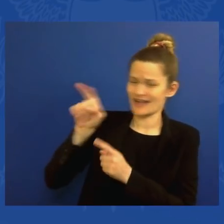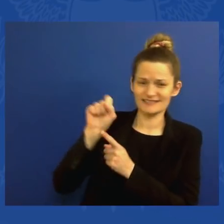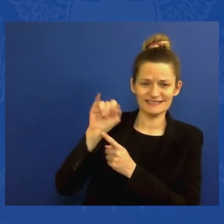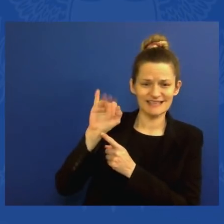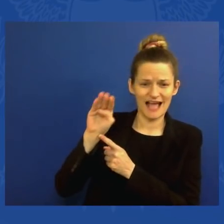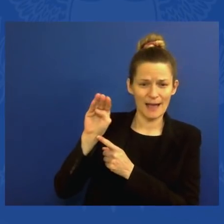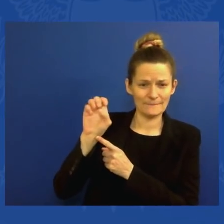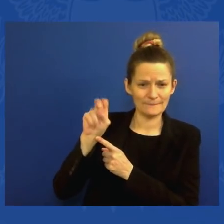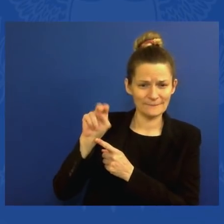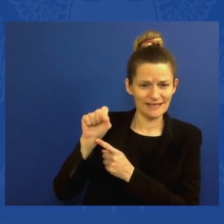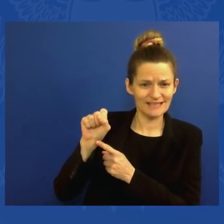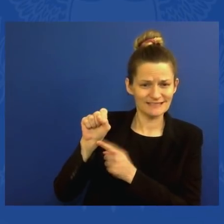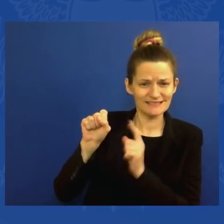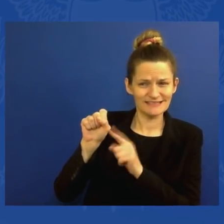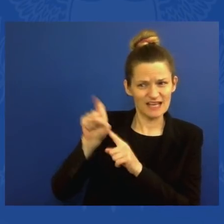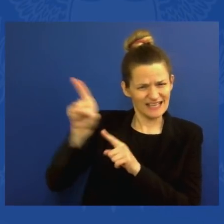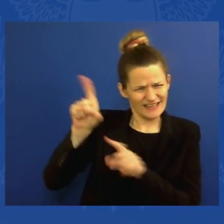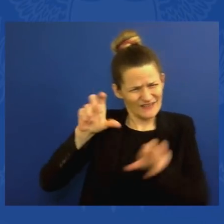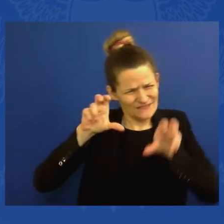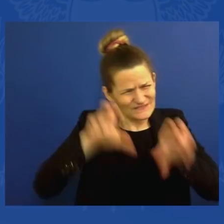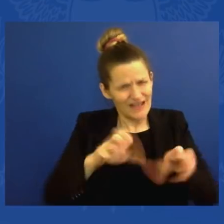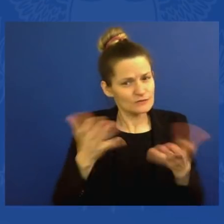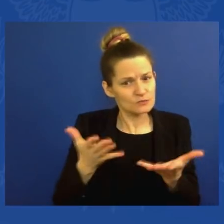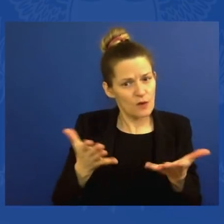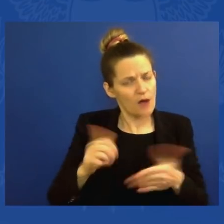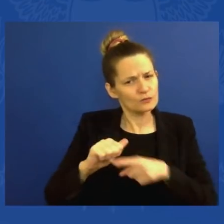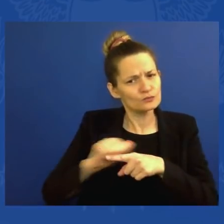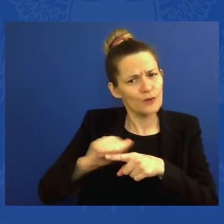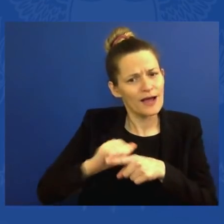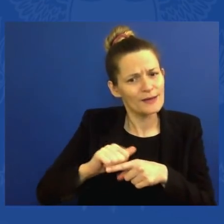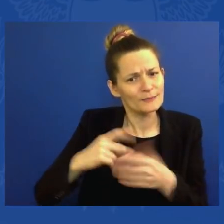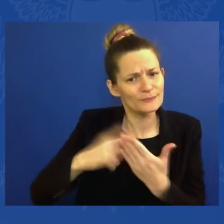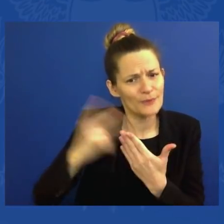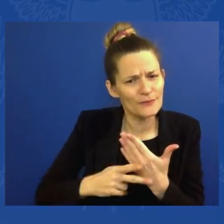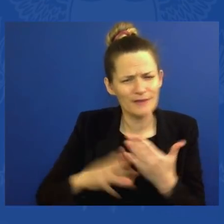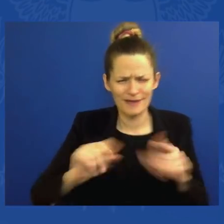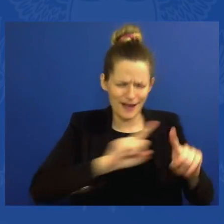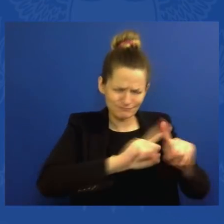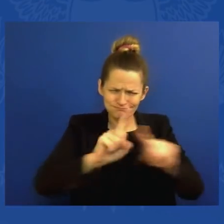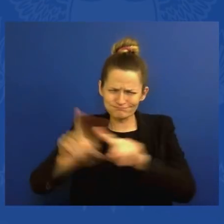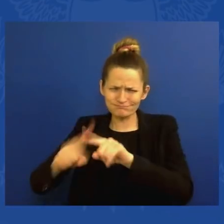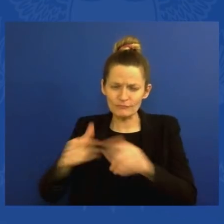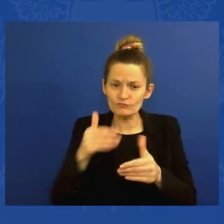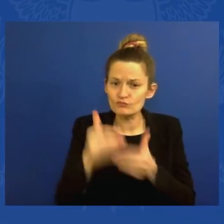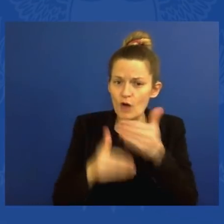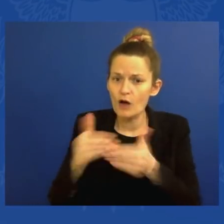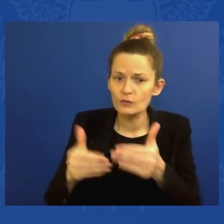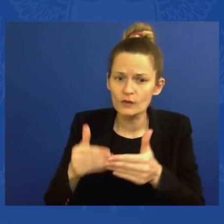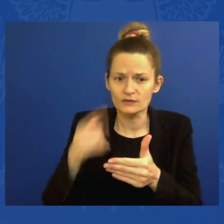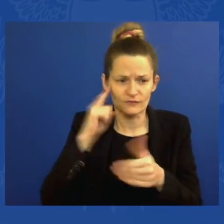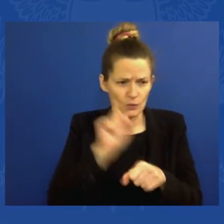Siemens is creating a pathway to the middle class for thousands of working families, all while solving the infrastructure challenges